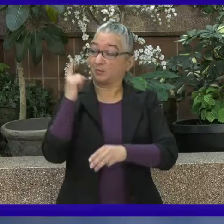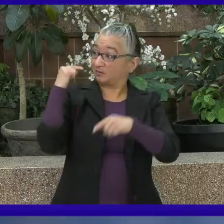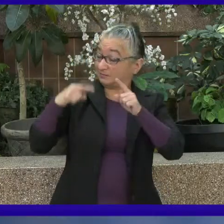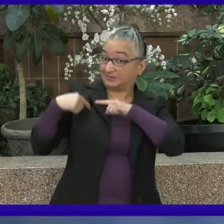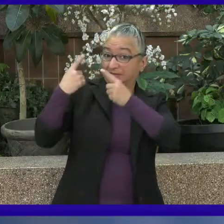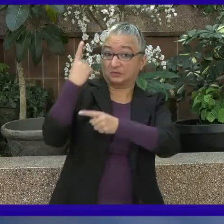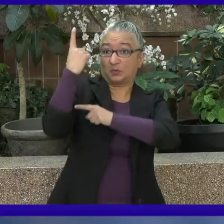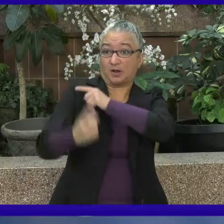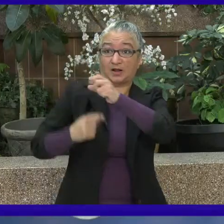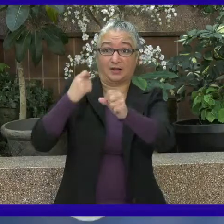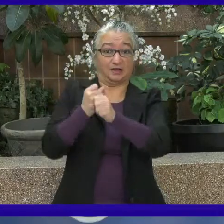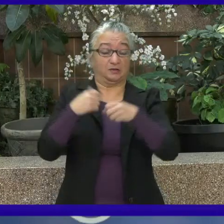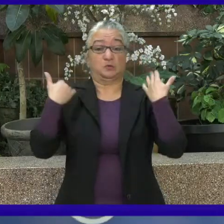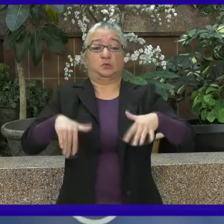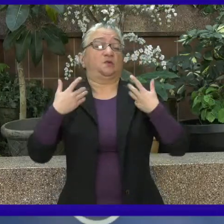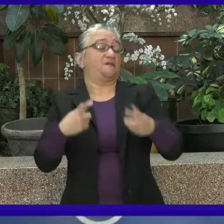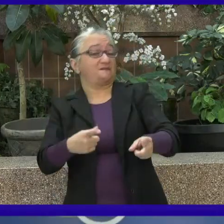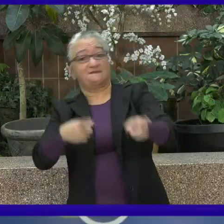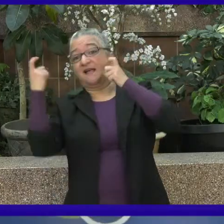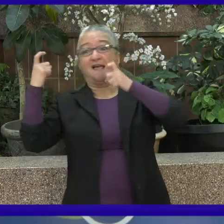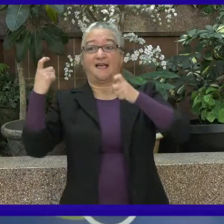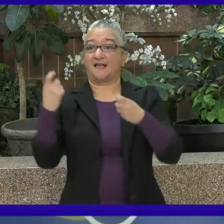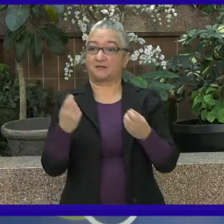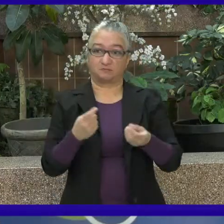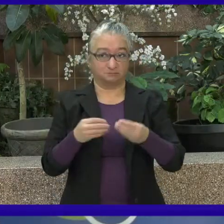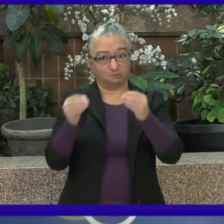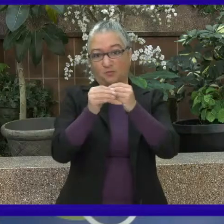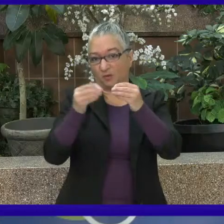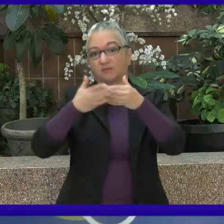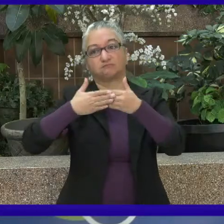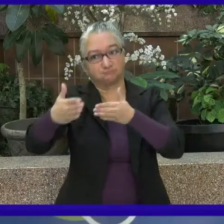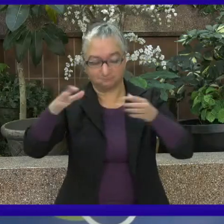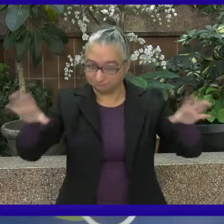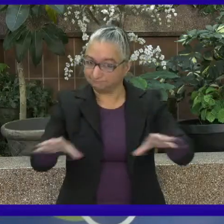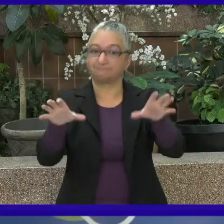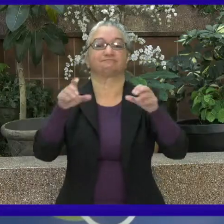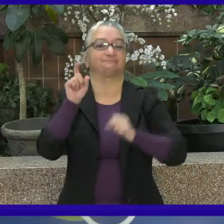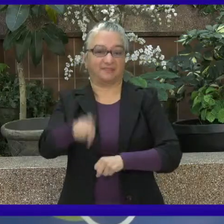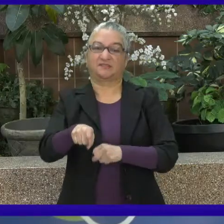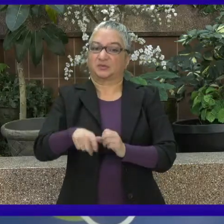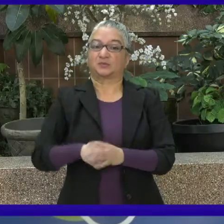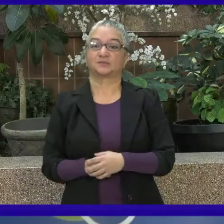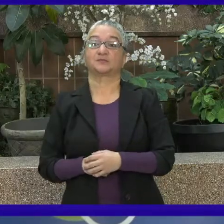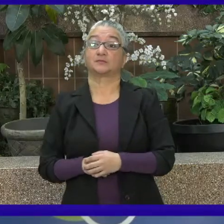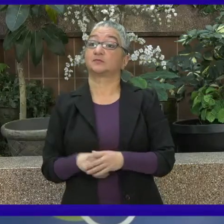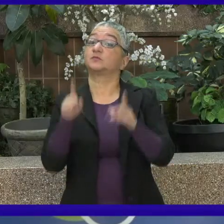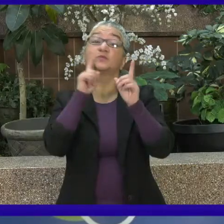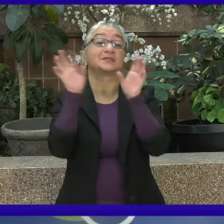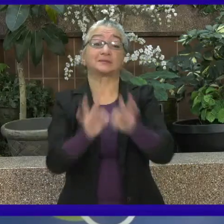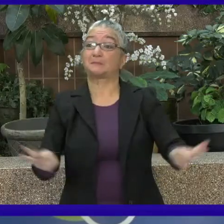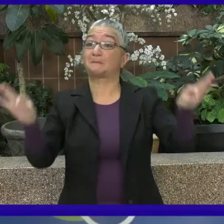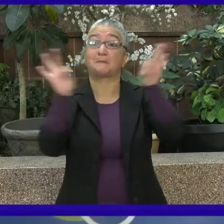much work to do i think it's important to mark our campaign milestones even in the midst of difficult